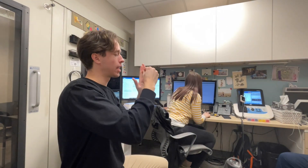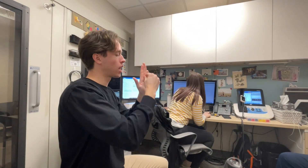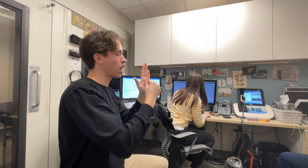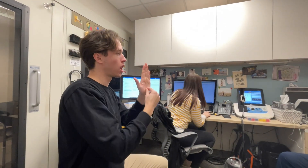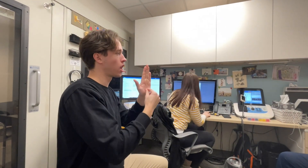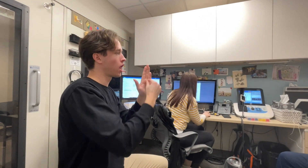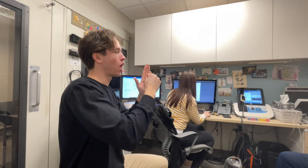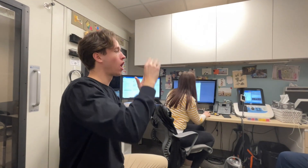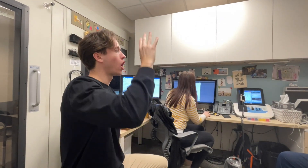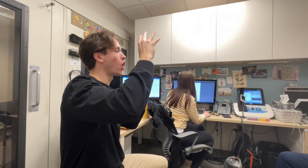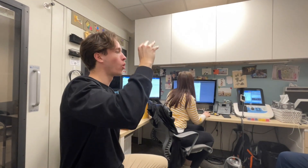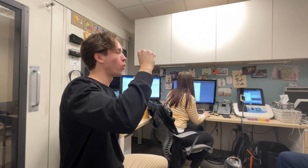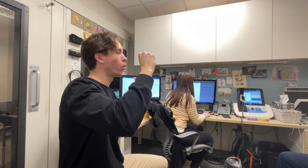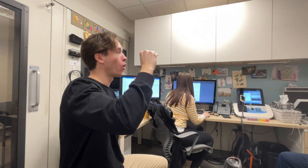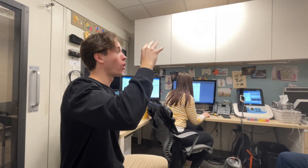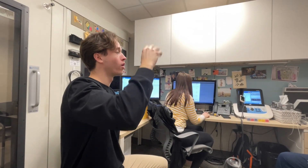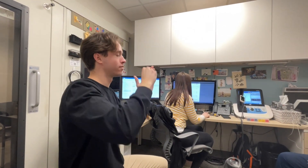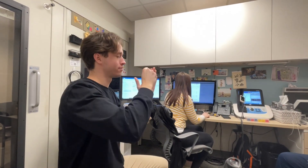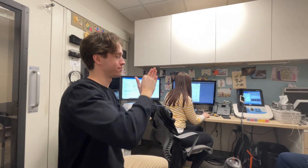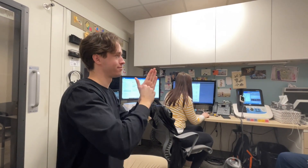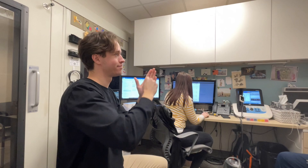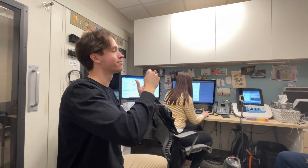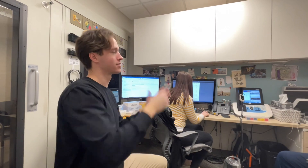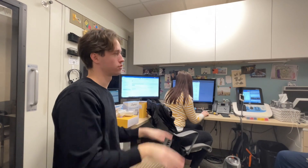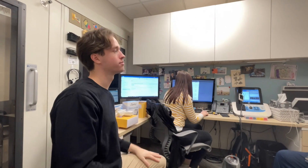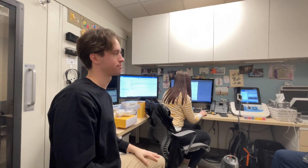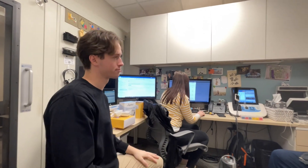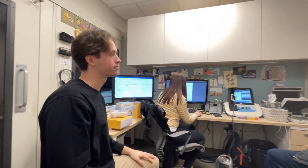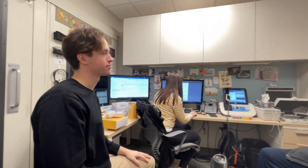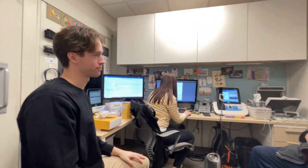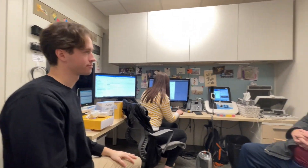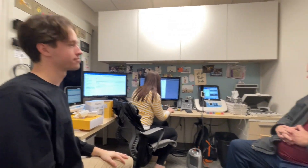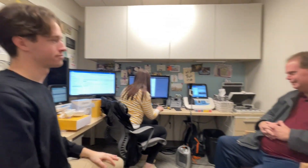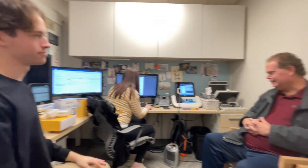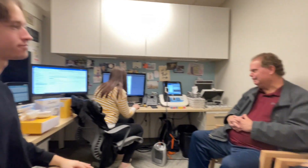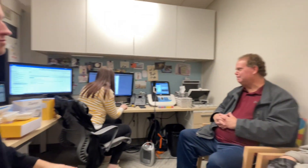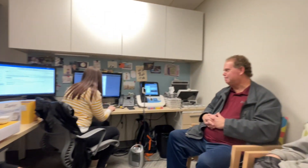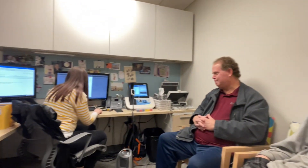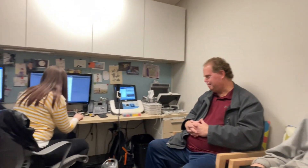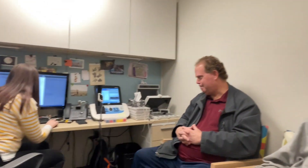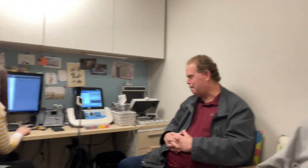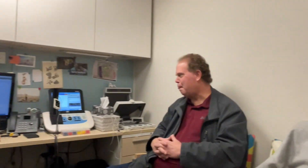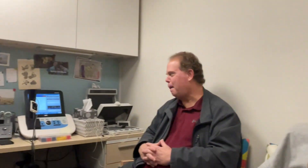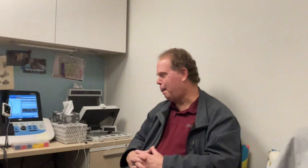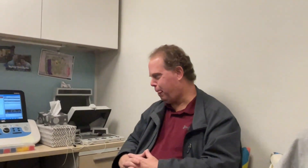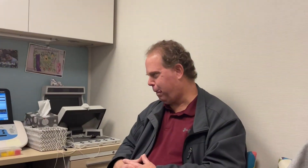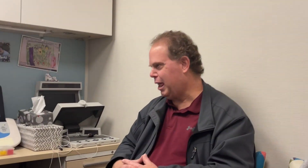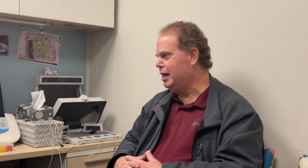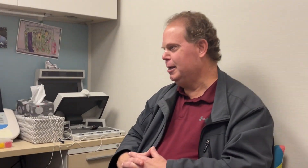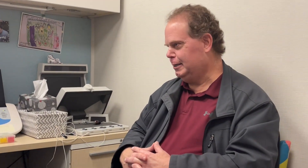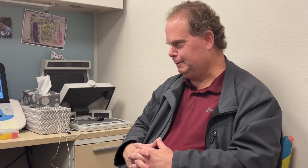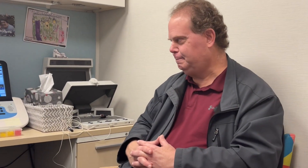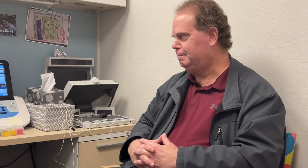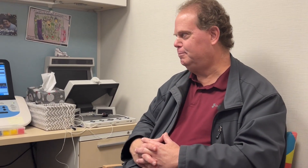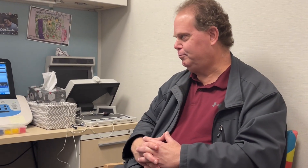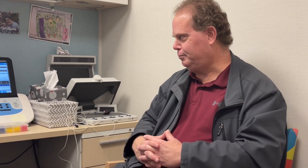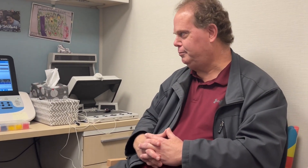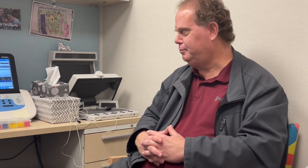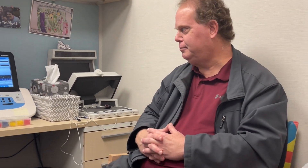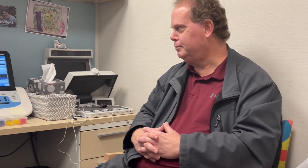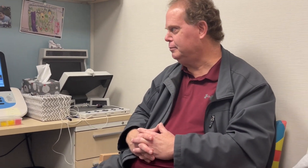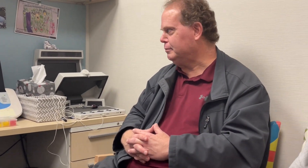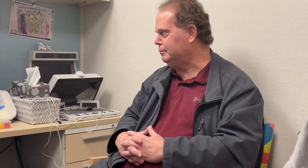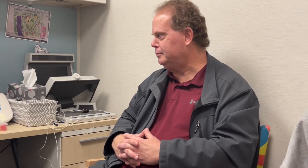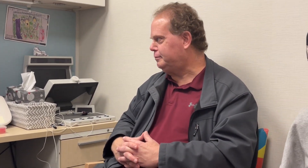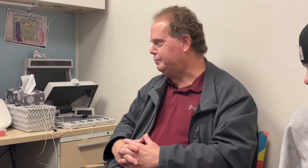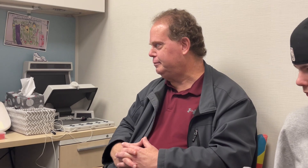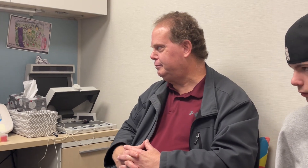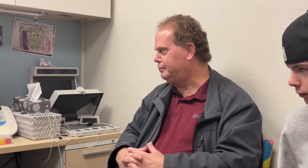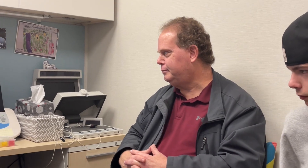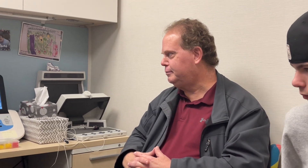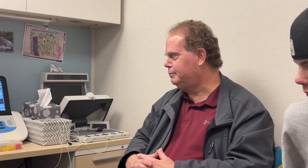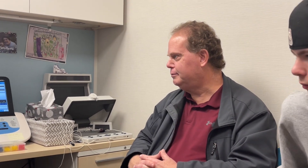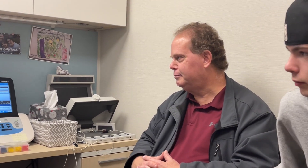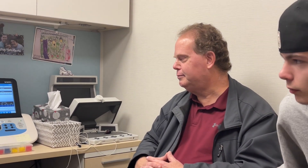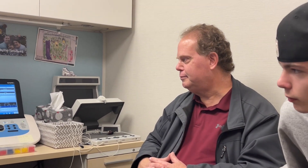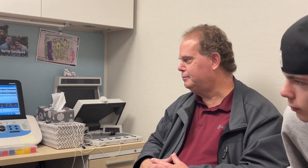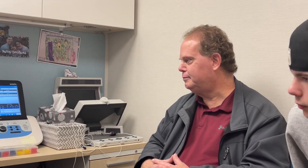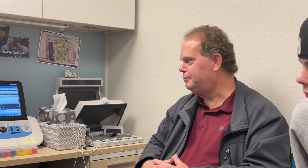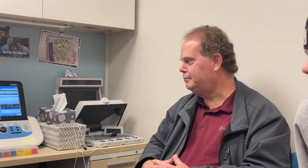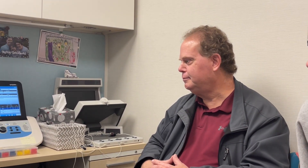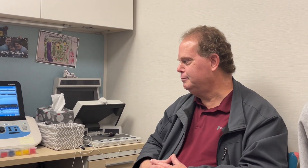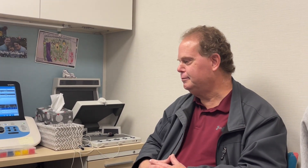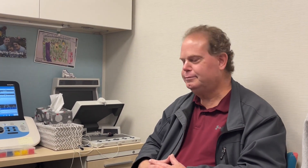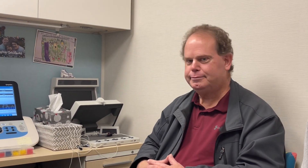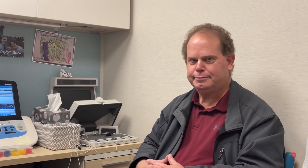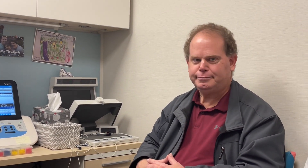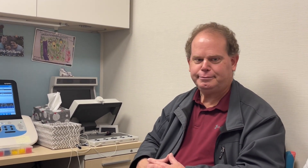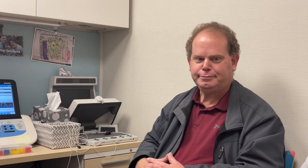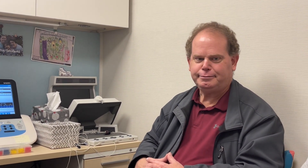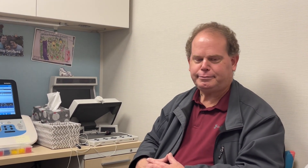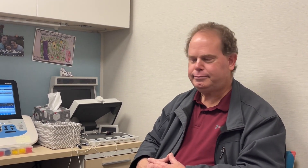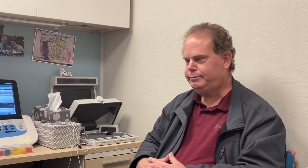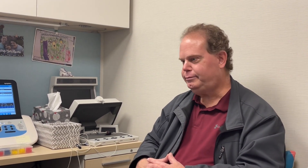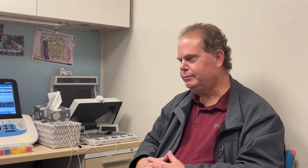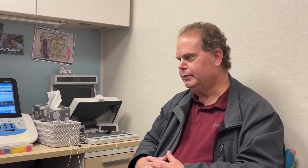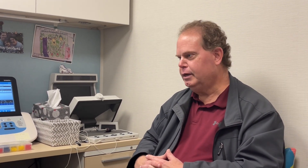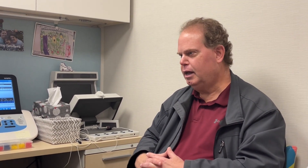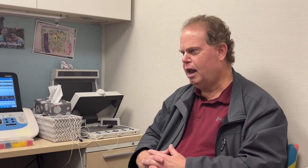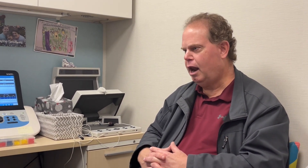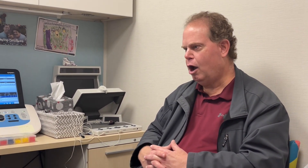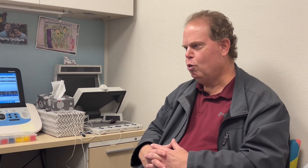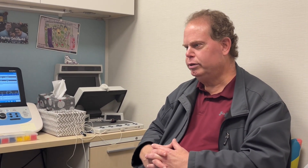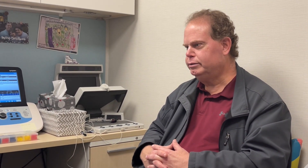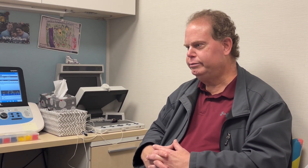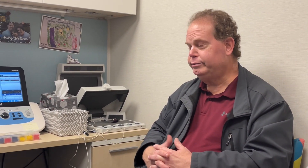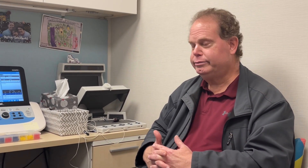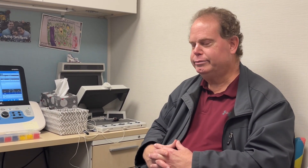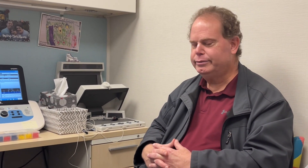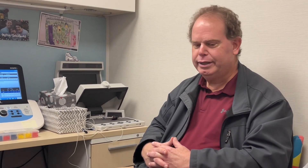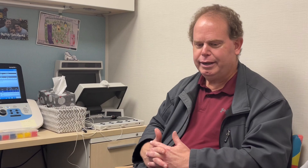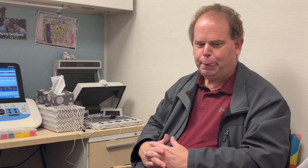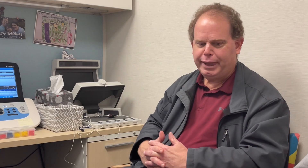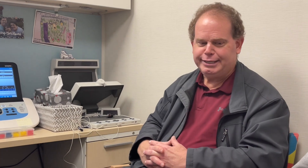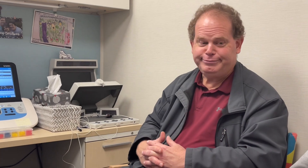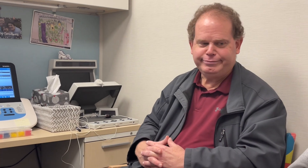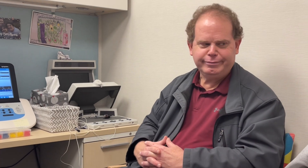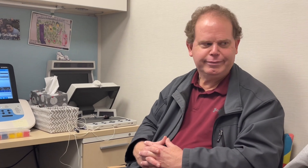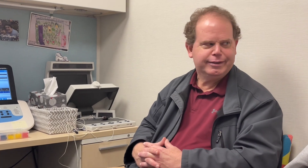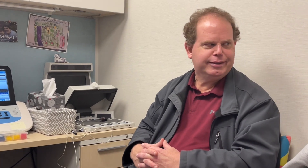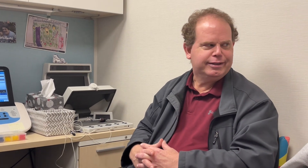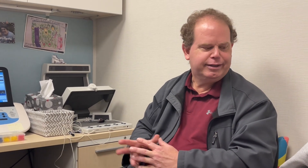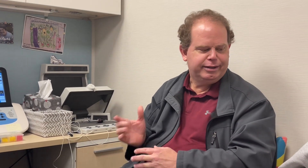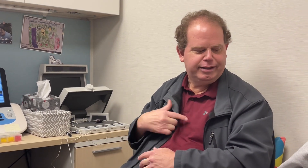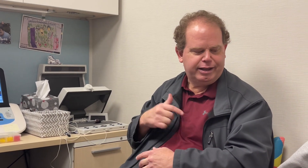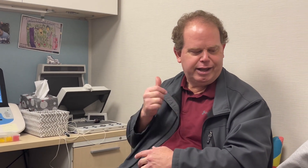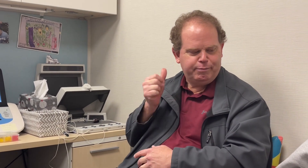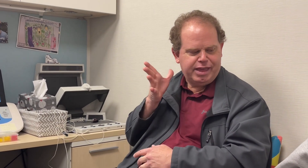blast hello nothing now